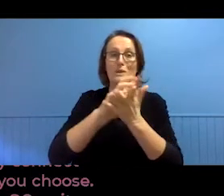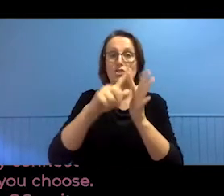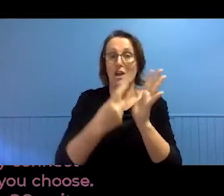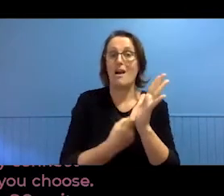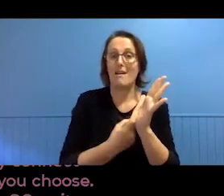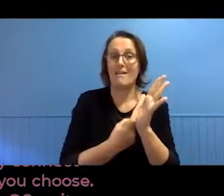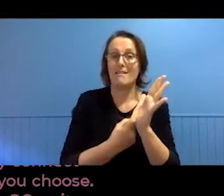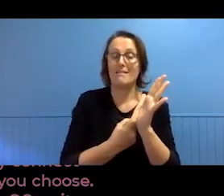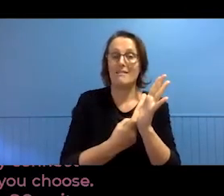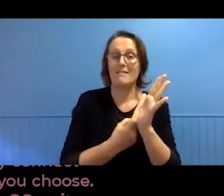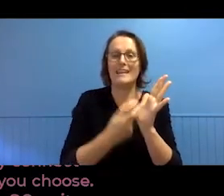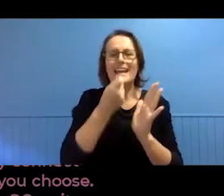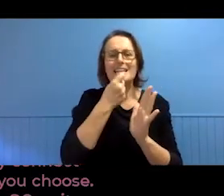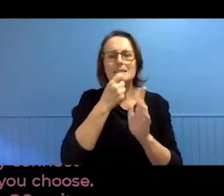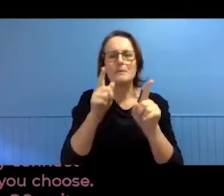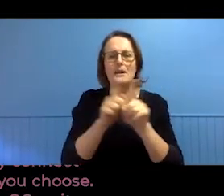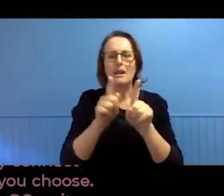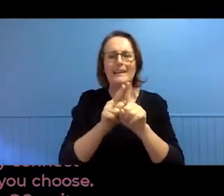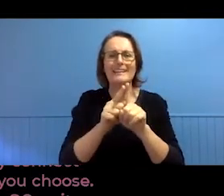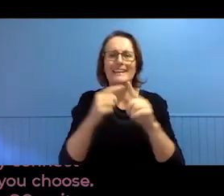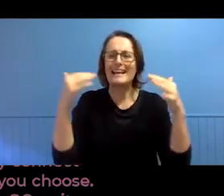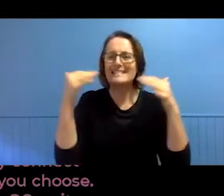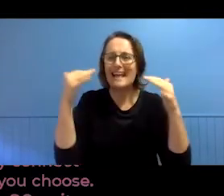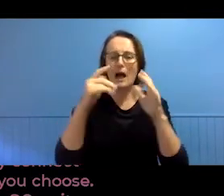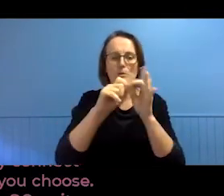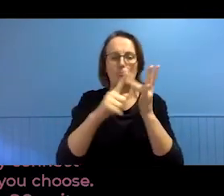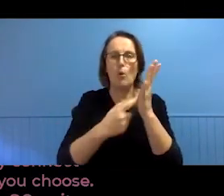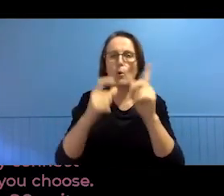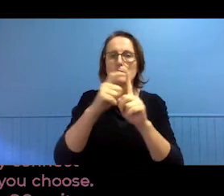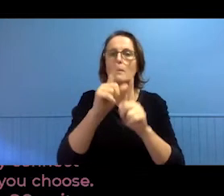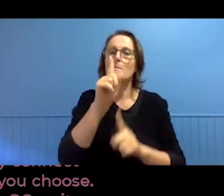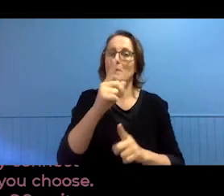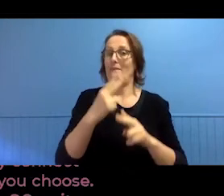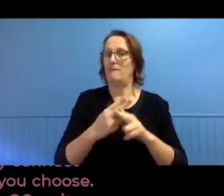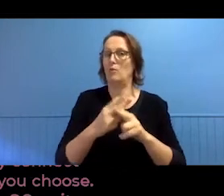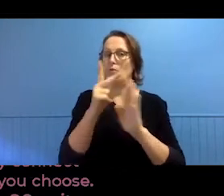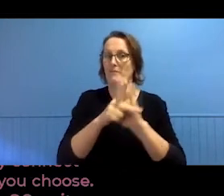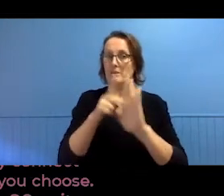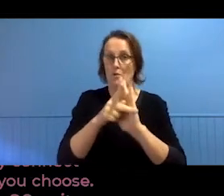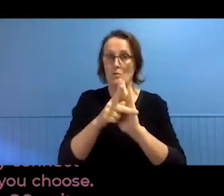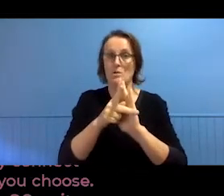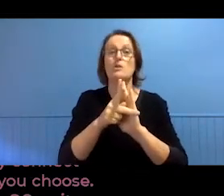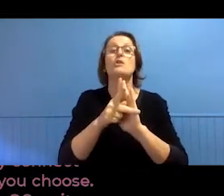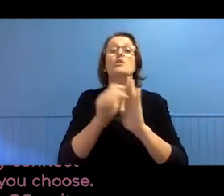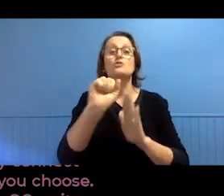wit like an audio mixer, like a soundboard but it's very video. What it does is you plug all of your cameras into the swiper, again this